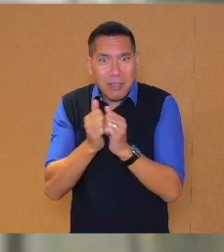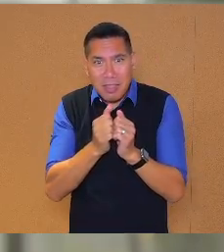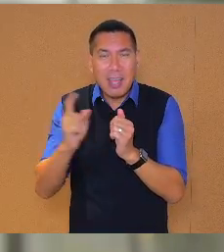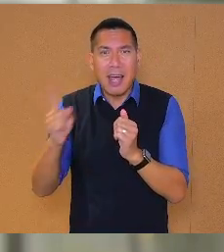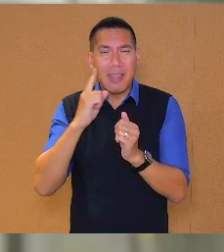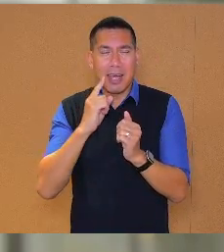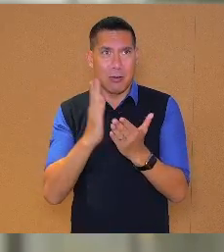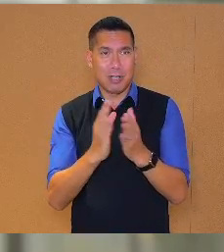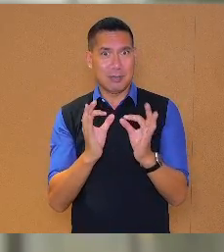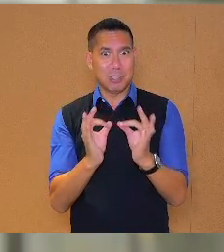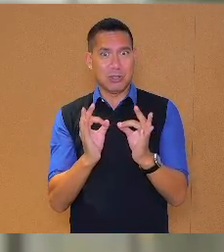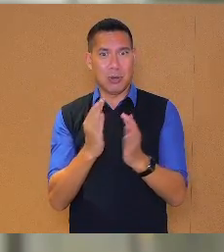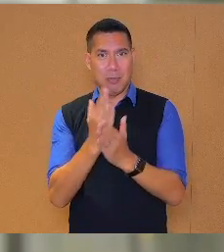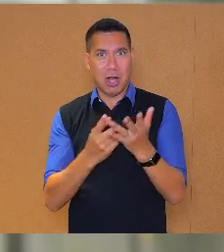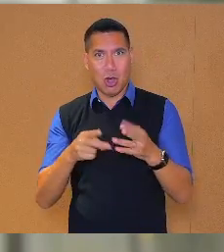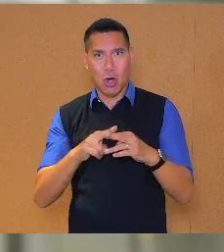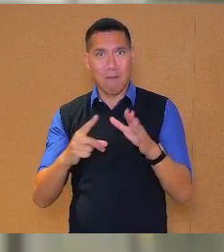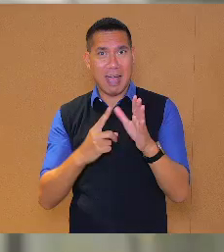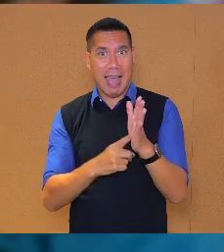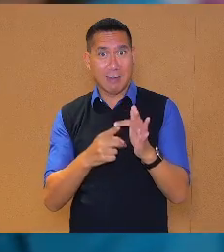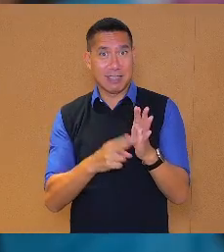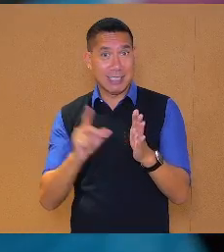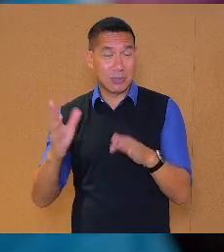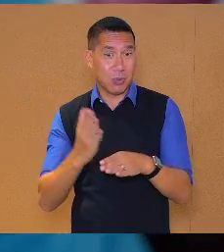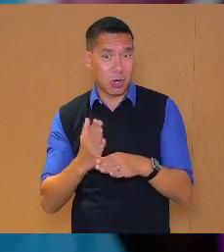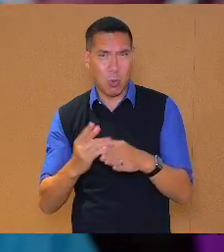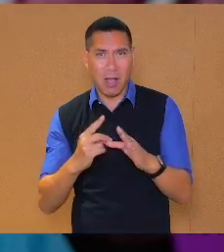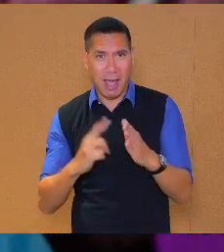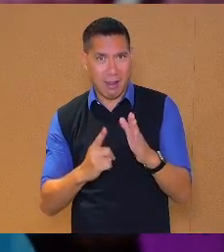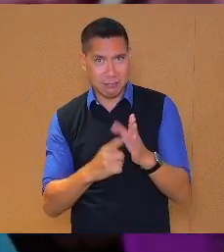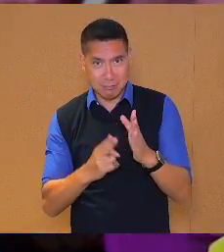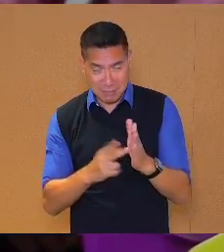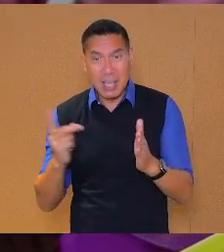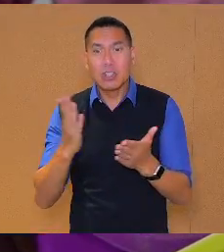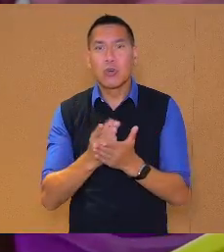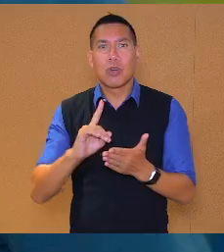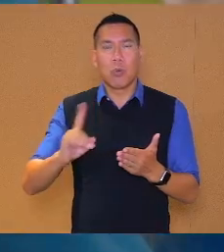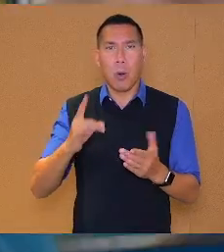I think it is special we are part of his work for our school.